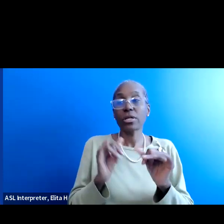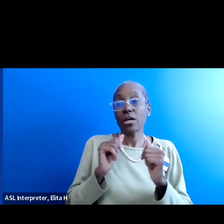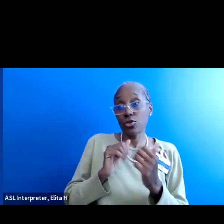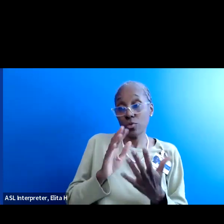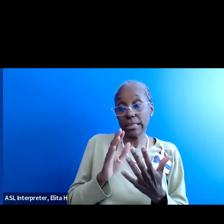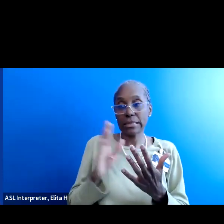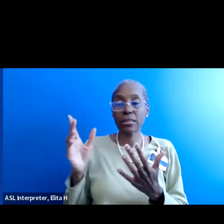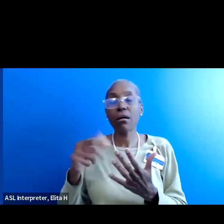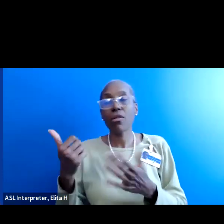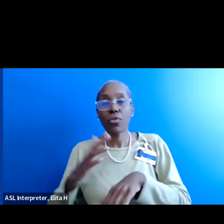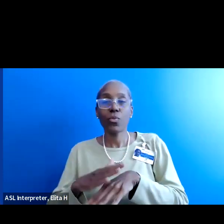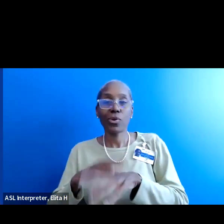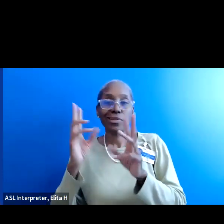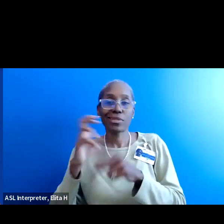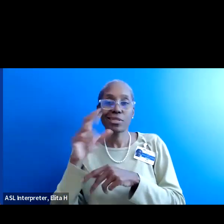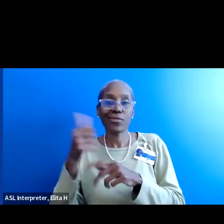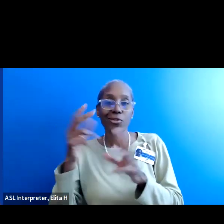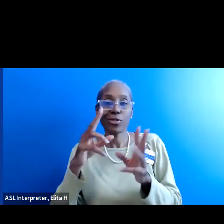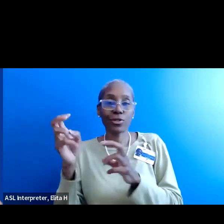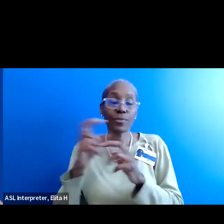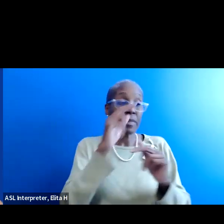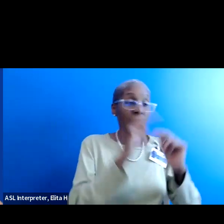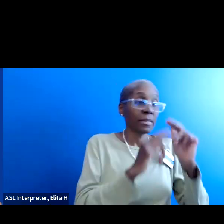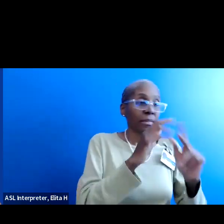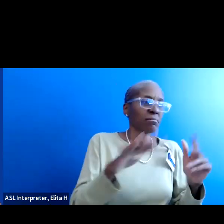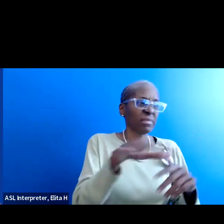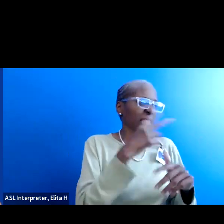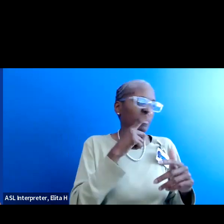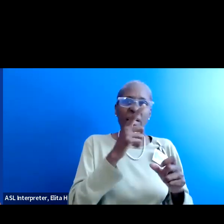The facility appears understaffed and unfortunately this is a common